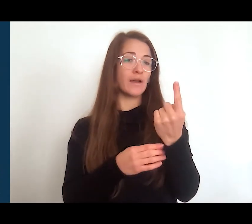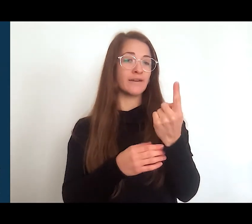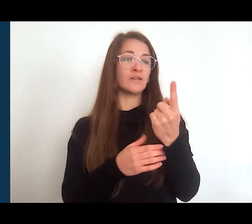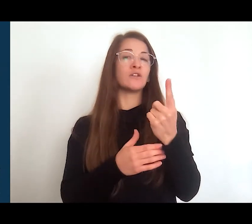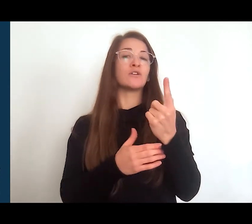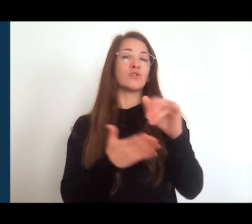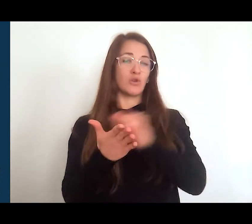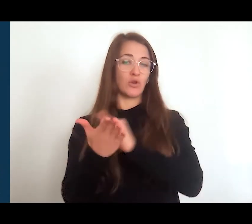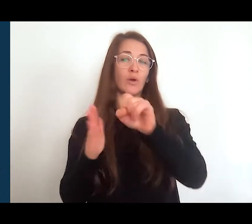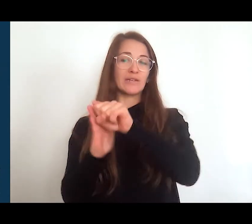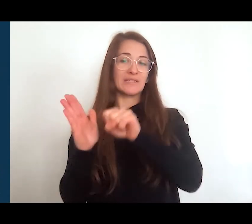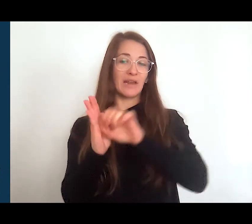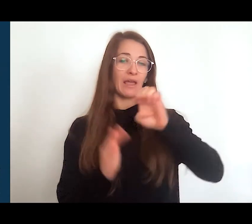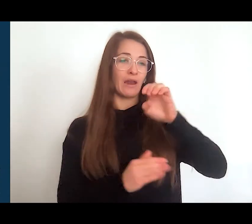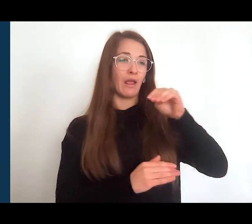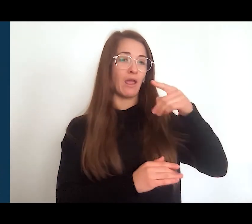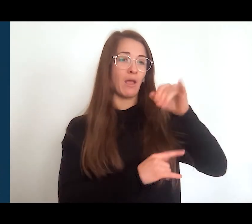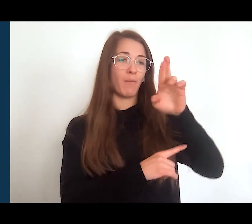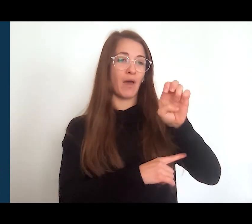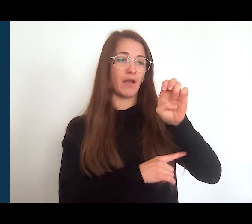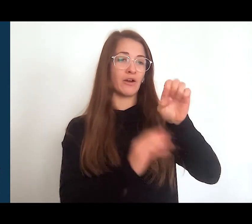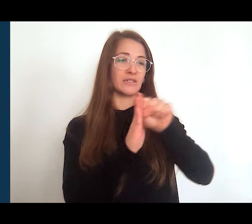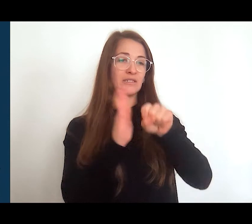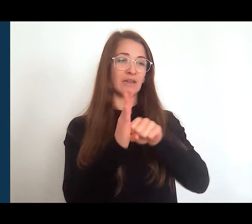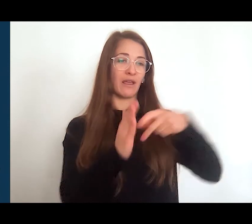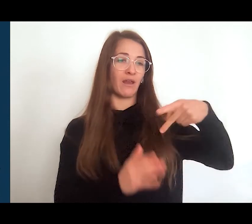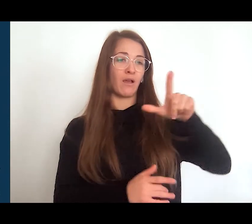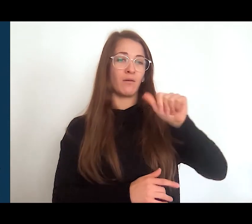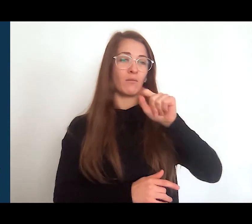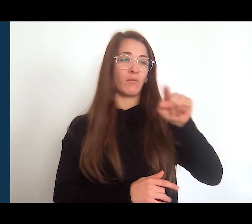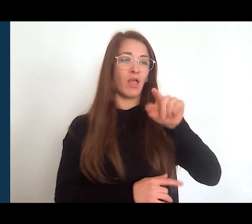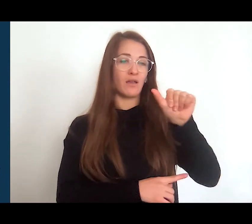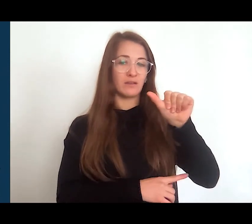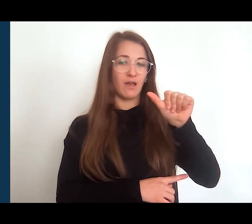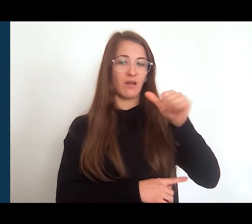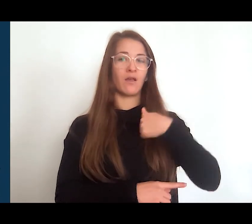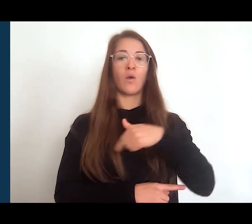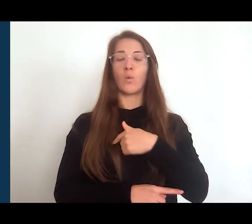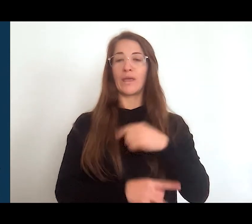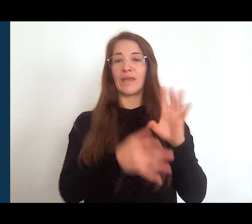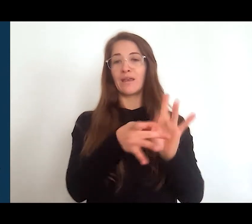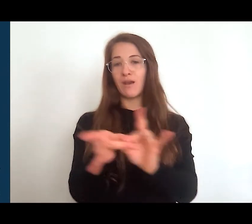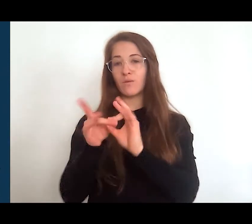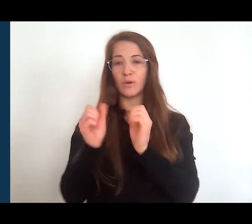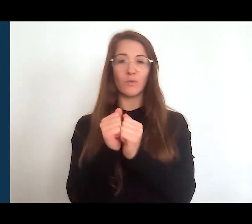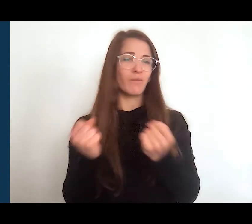I RECENTLY ATTEND ONE OF THE NEW YORK STATE EMPIRE PLAZA AT